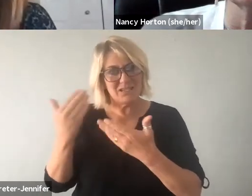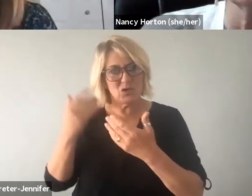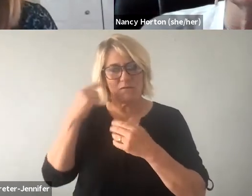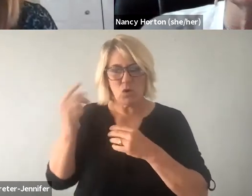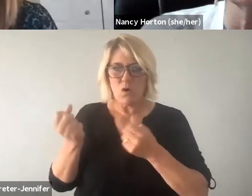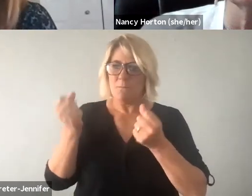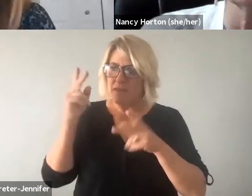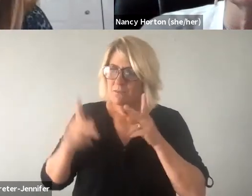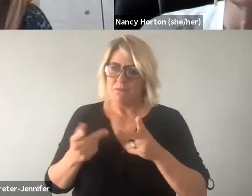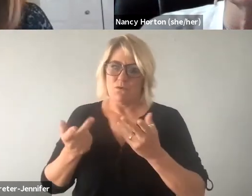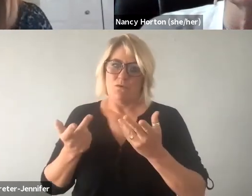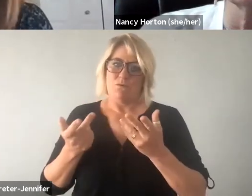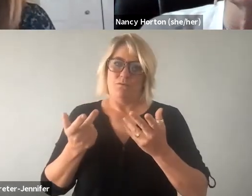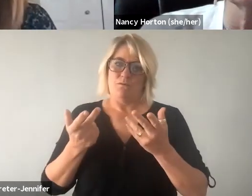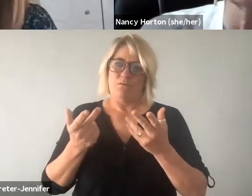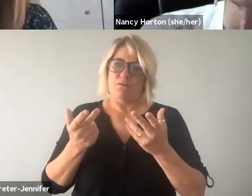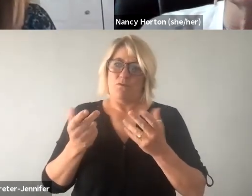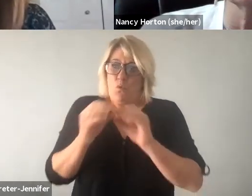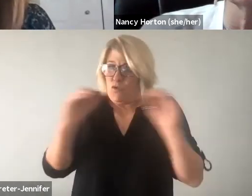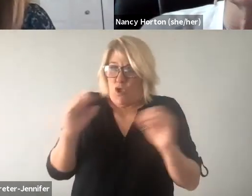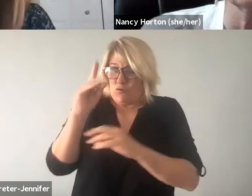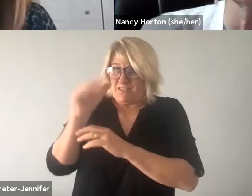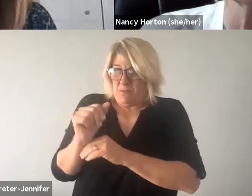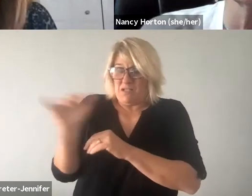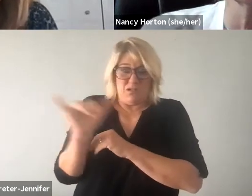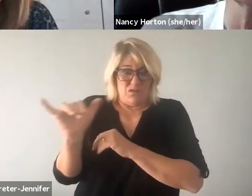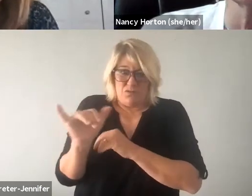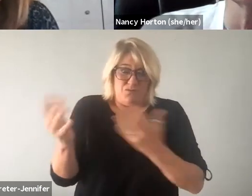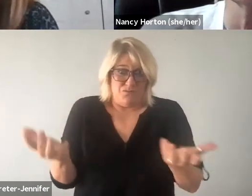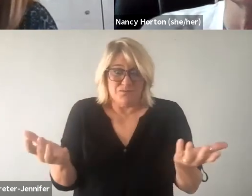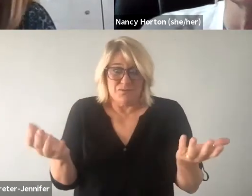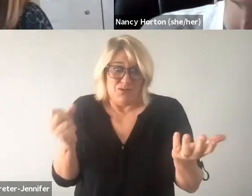everything with universal design, it makes so much sense and it makes it